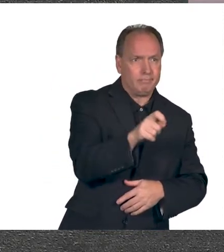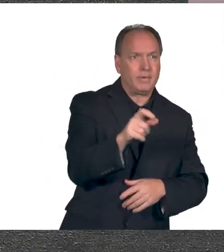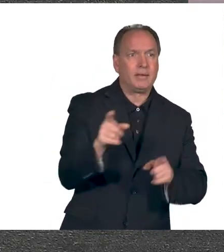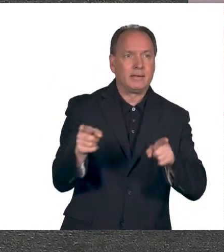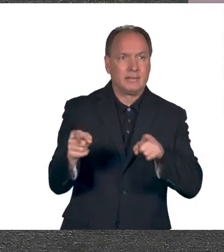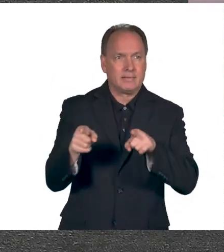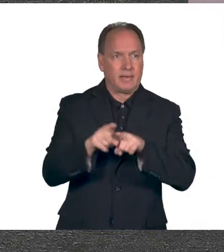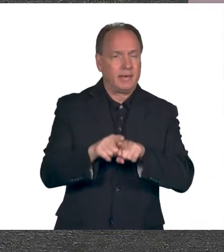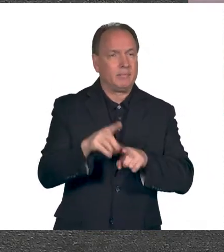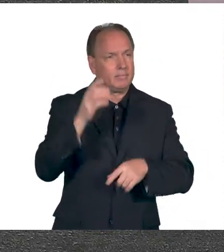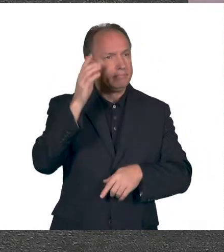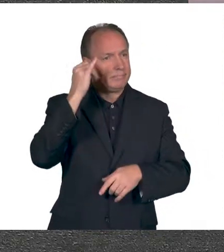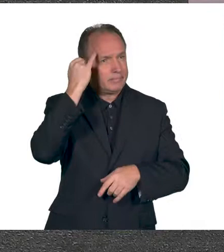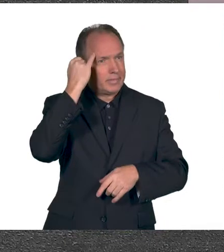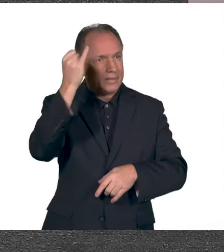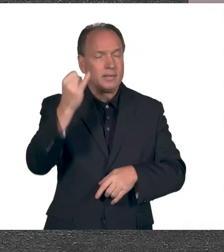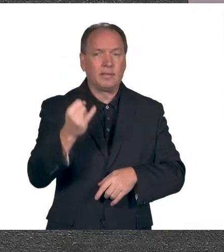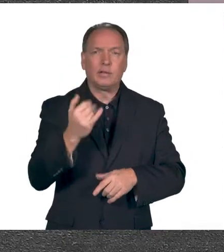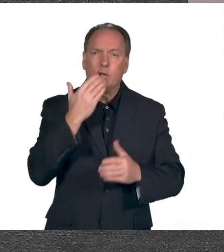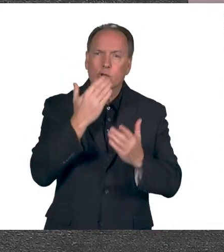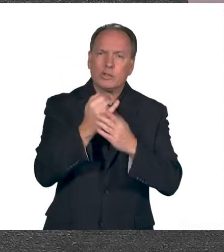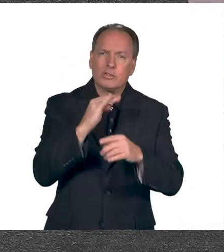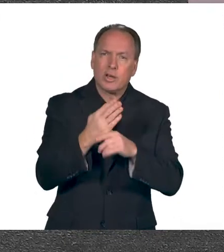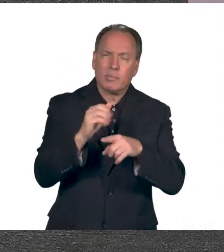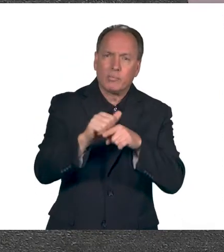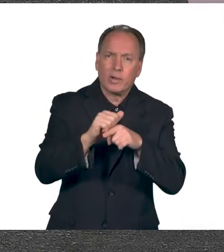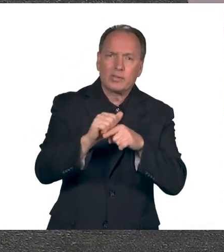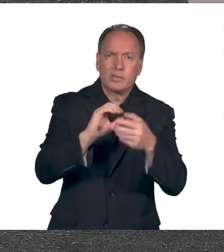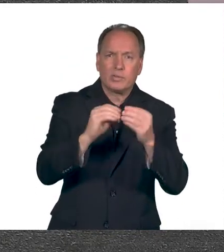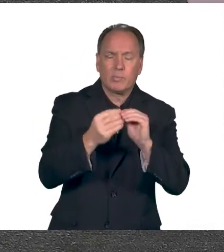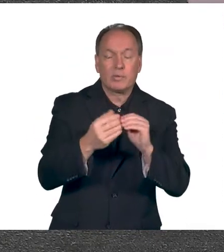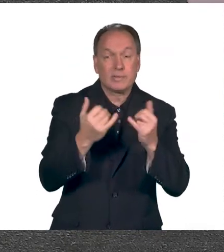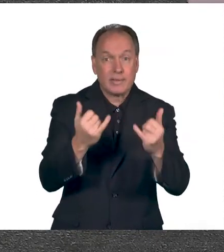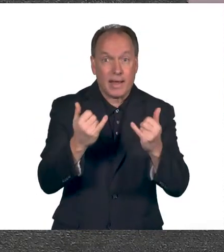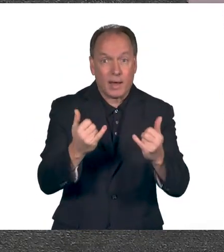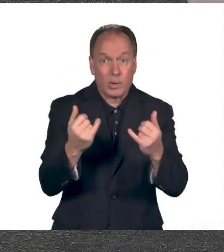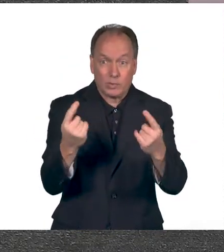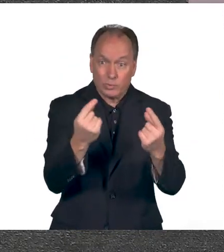Great job practicing your numbers. Okay kiddos today we're going